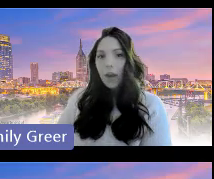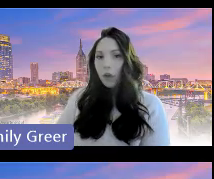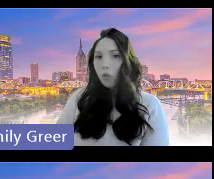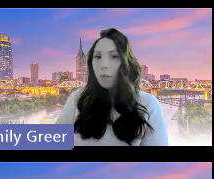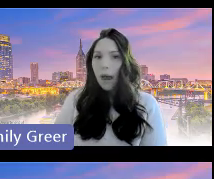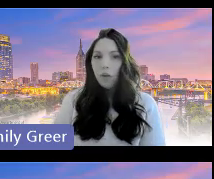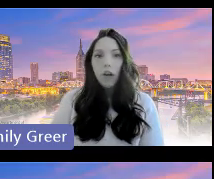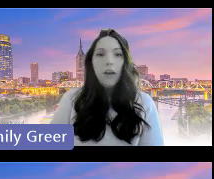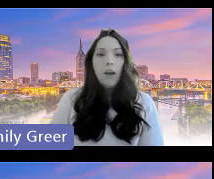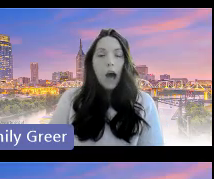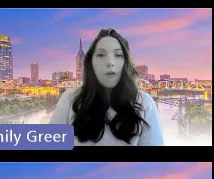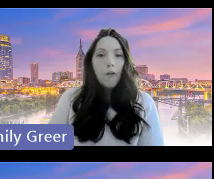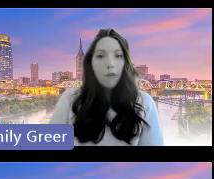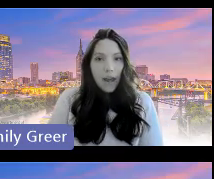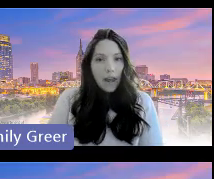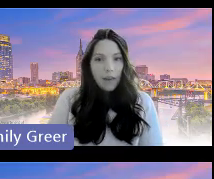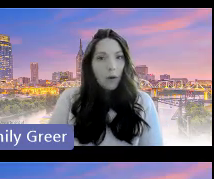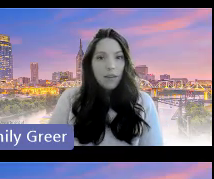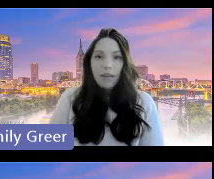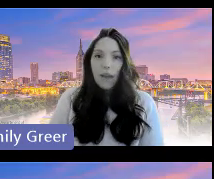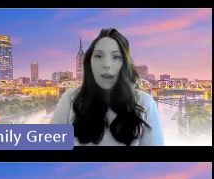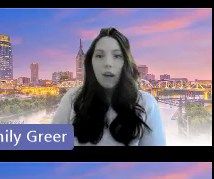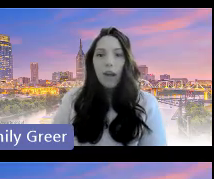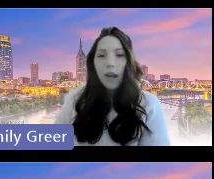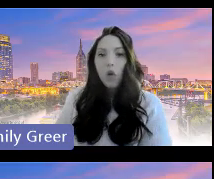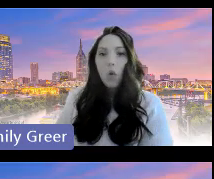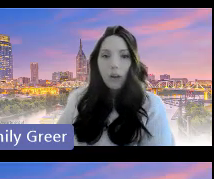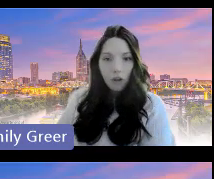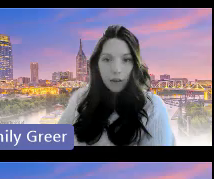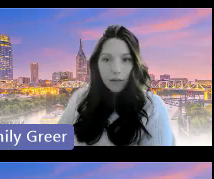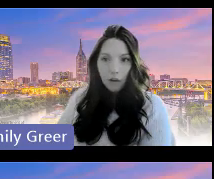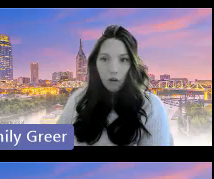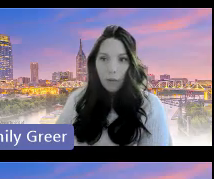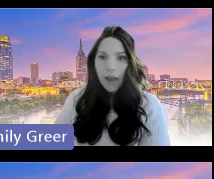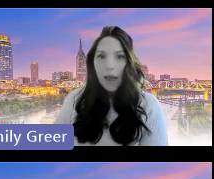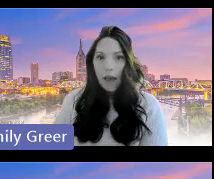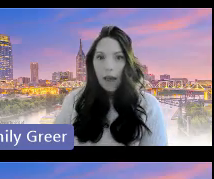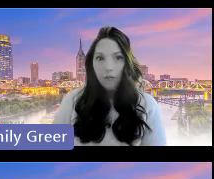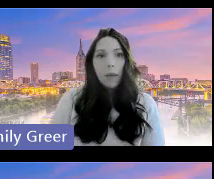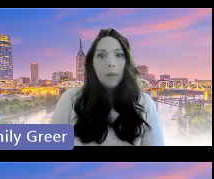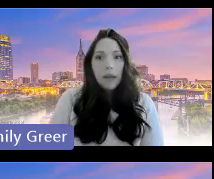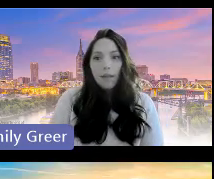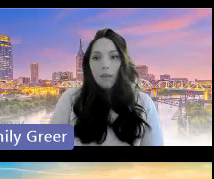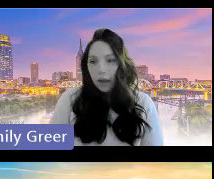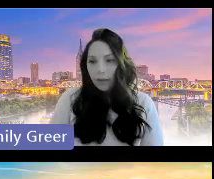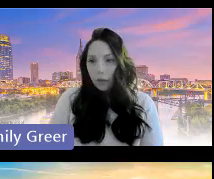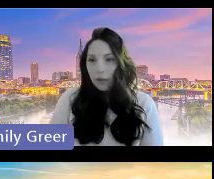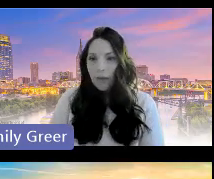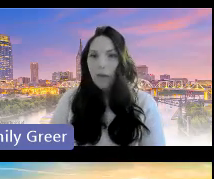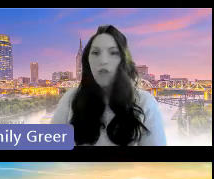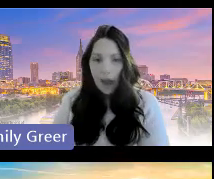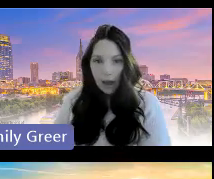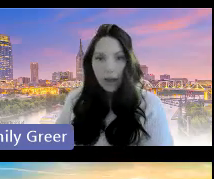Another reminder for today's presentation, Any questions that you may have, please place those in the chat.